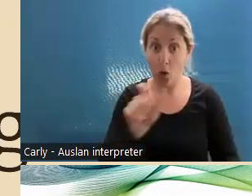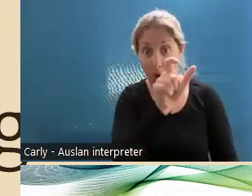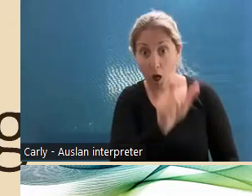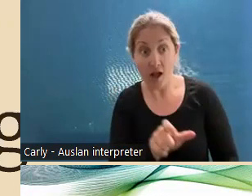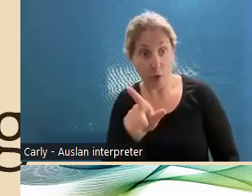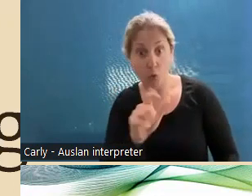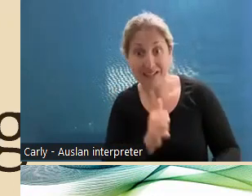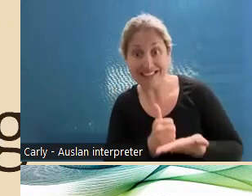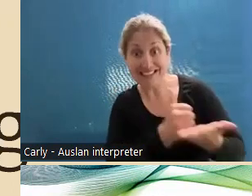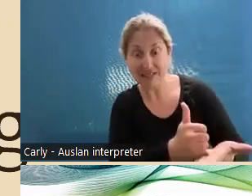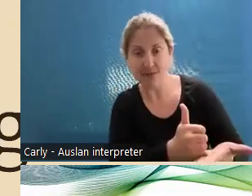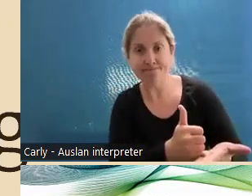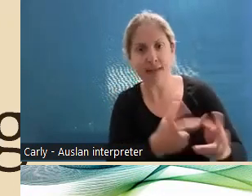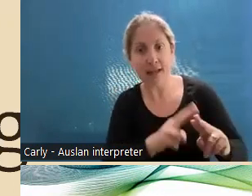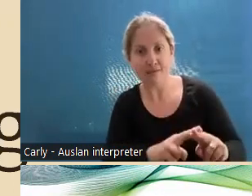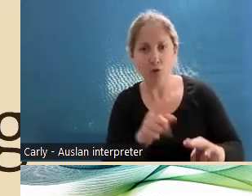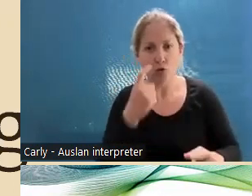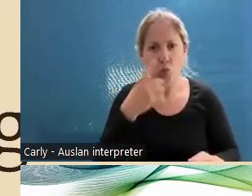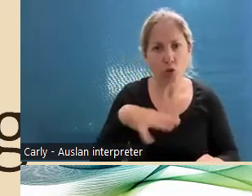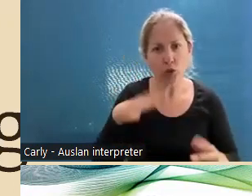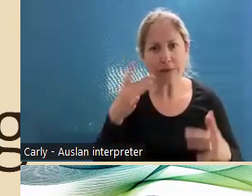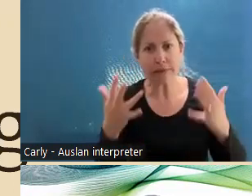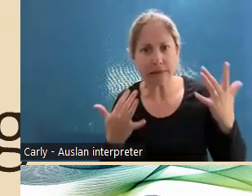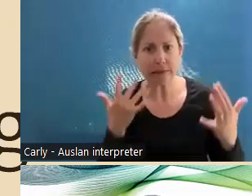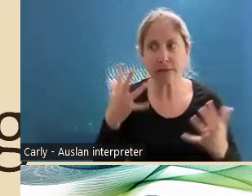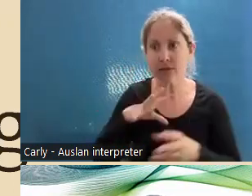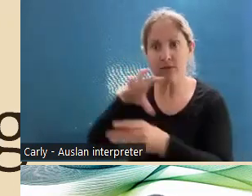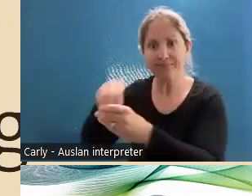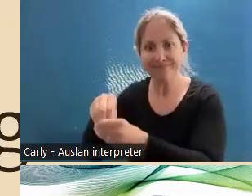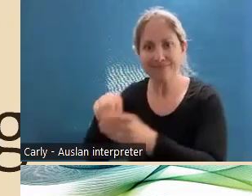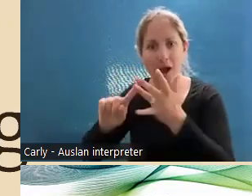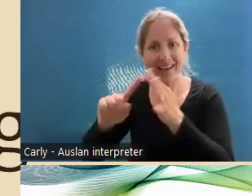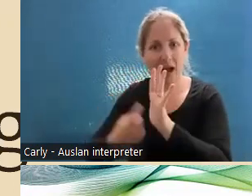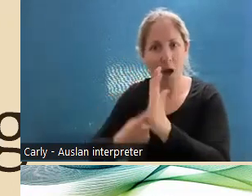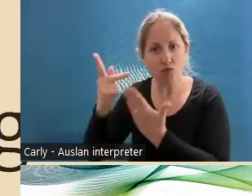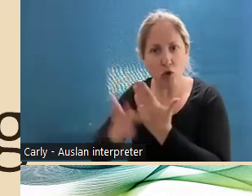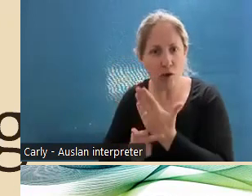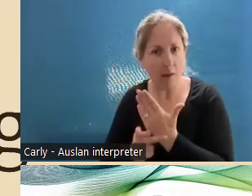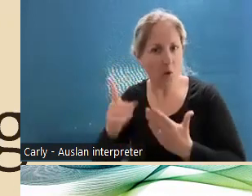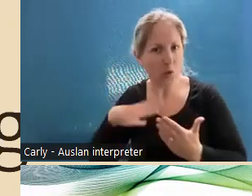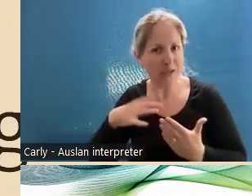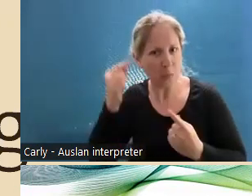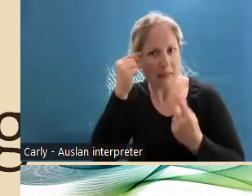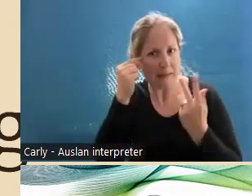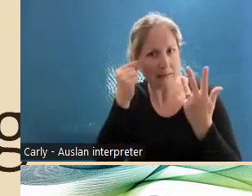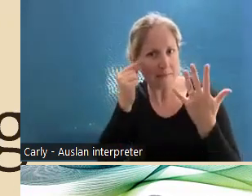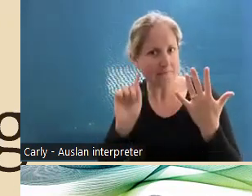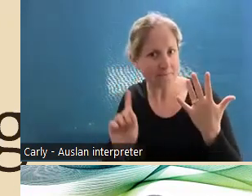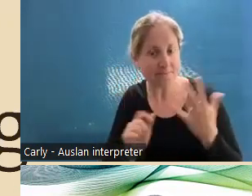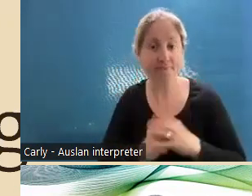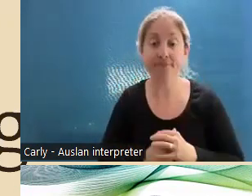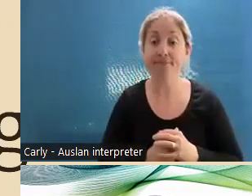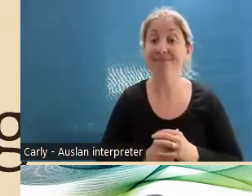whether or not to participate in the Independent Expert Review program?